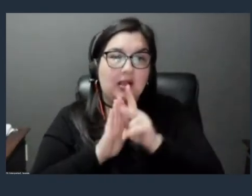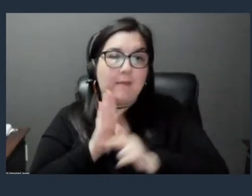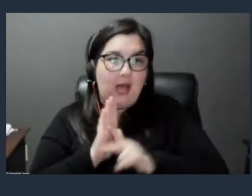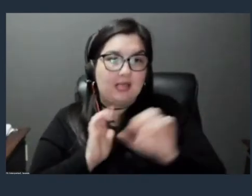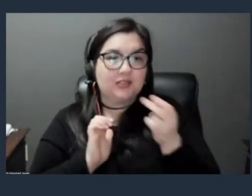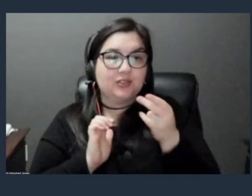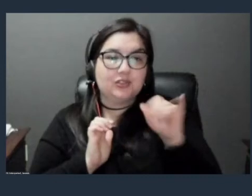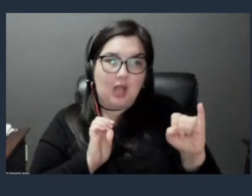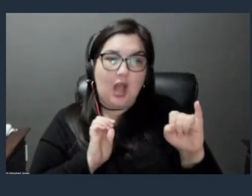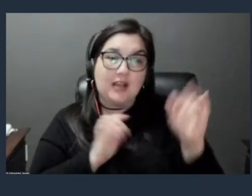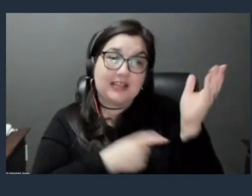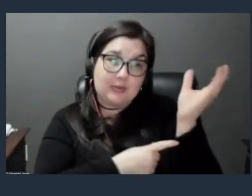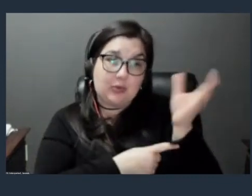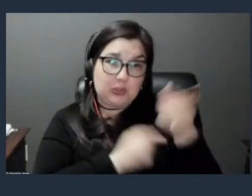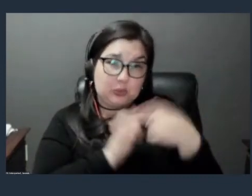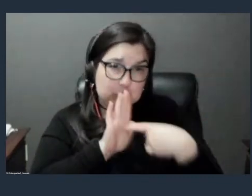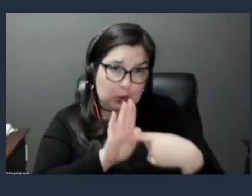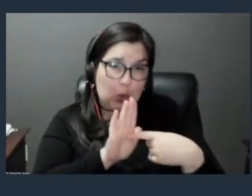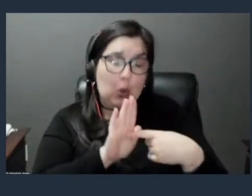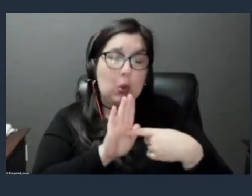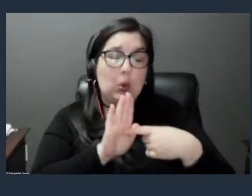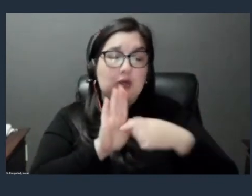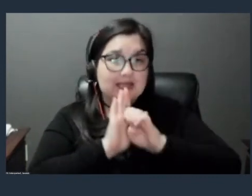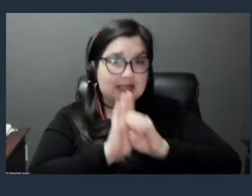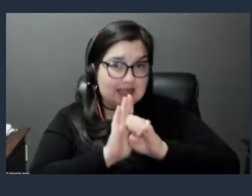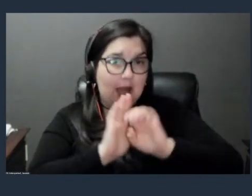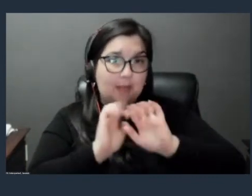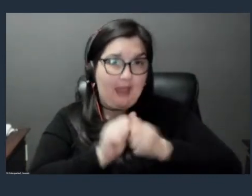She showed you some examples of a bucket policy.